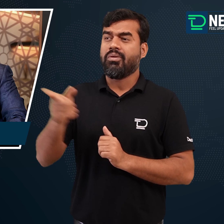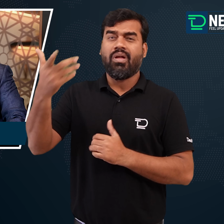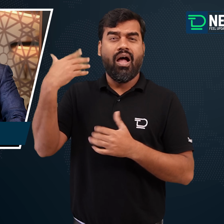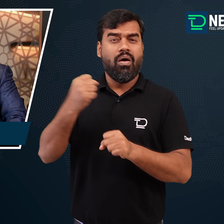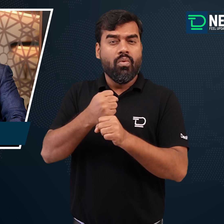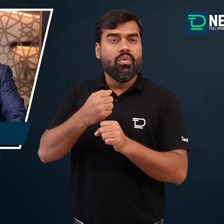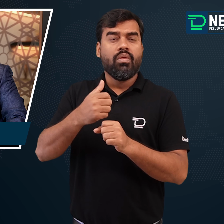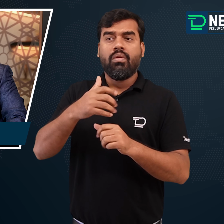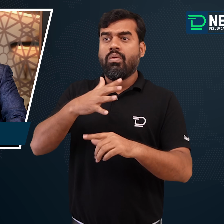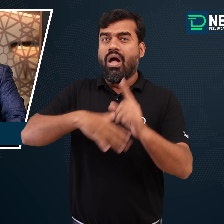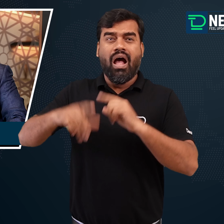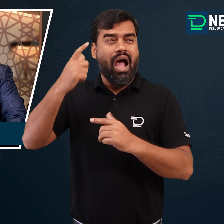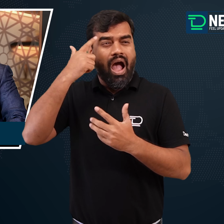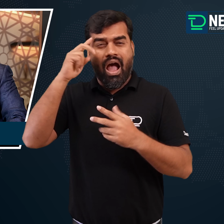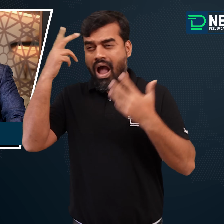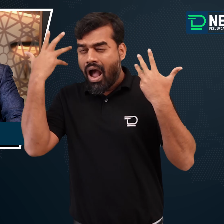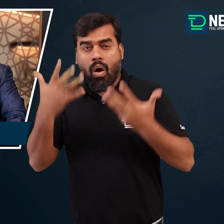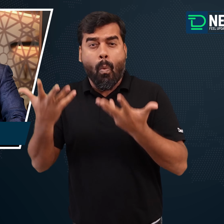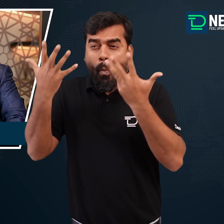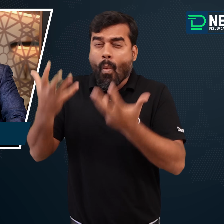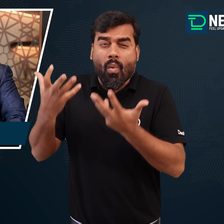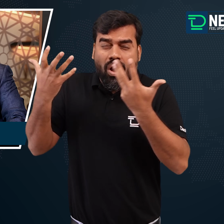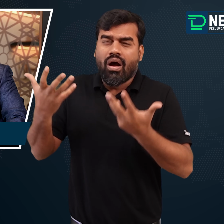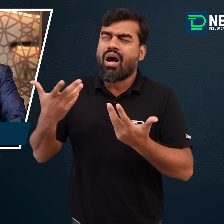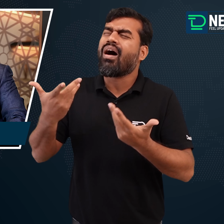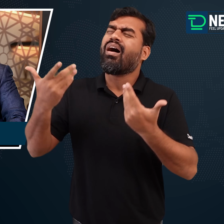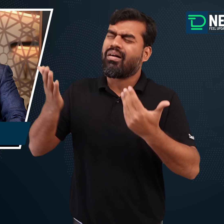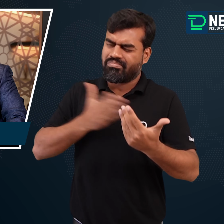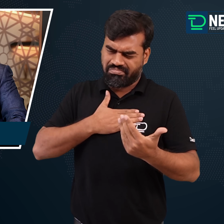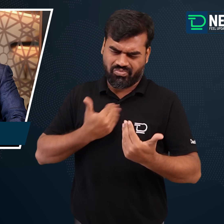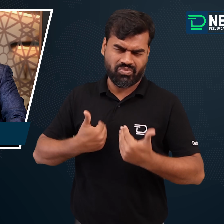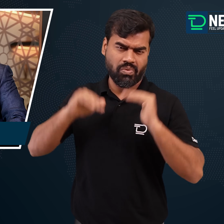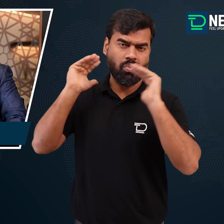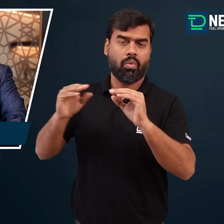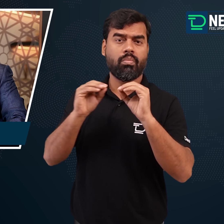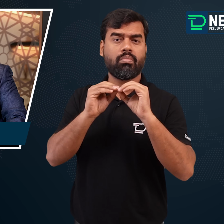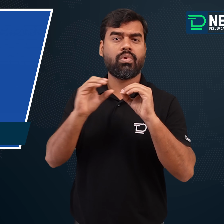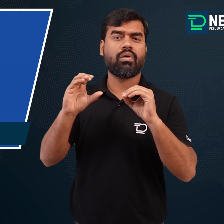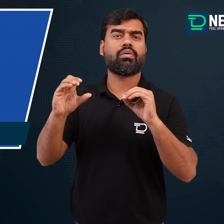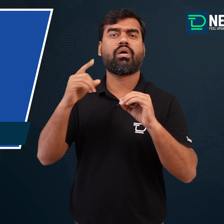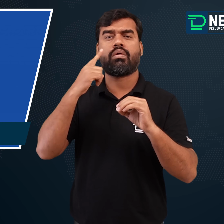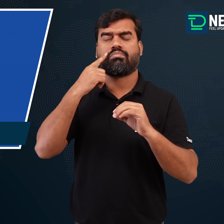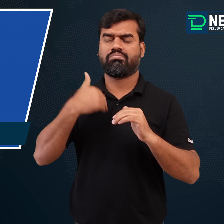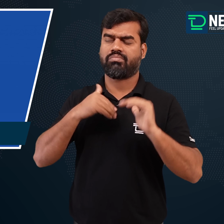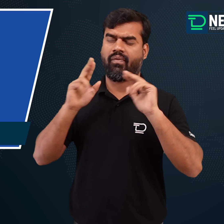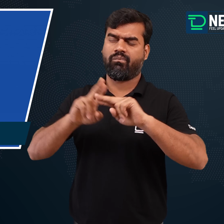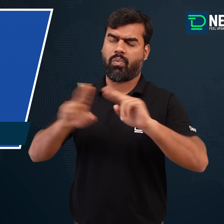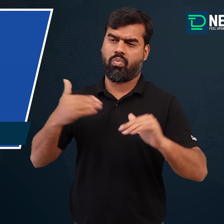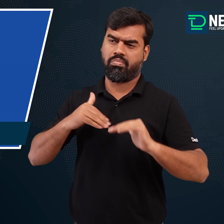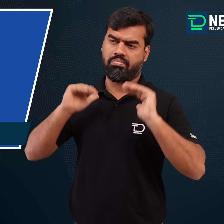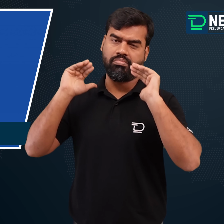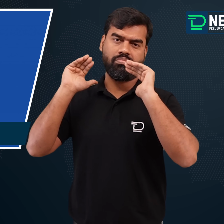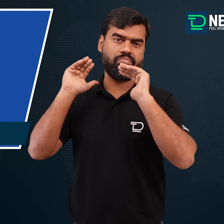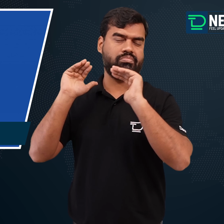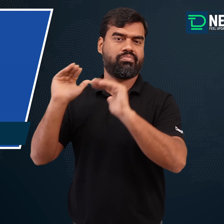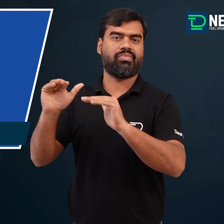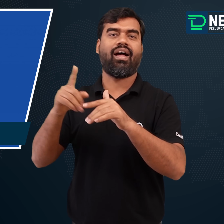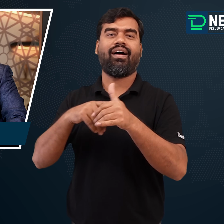The BCCI fully supports him as he embarks on this new journey,"